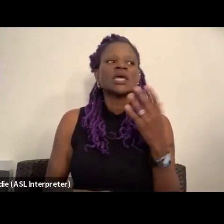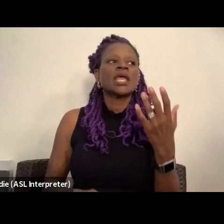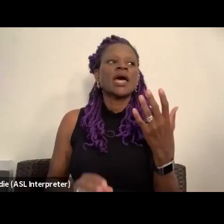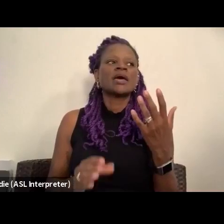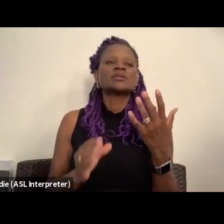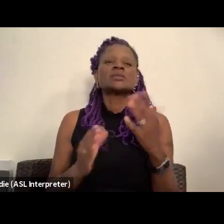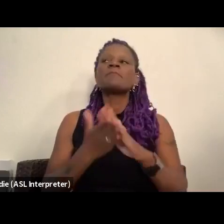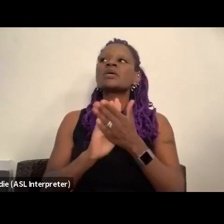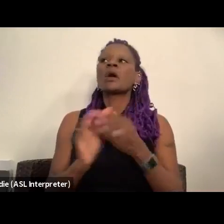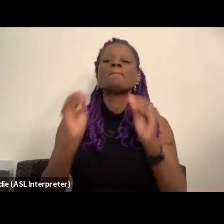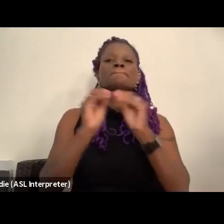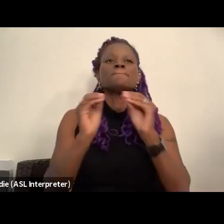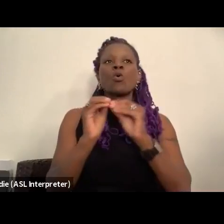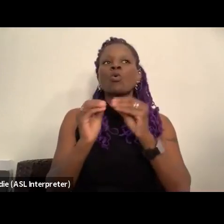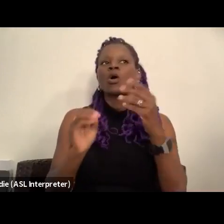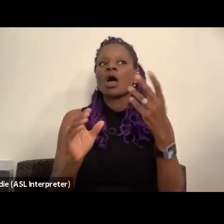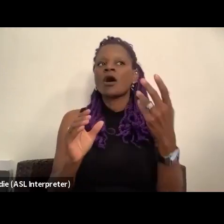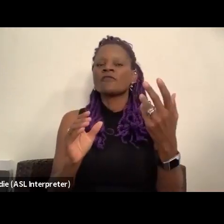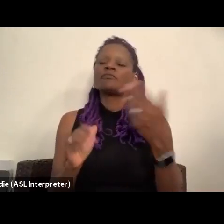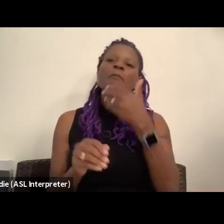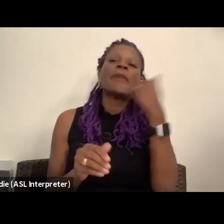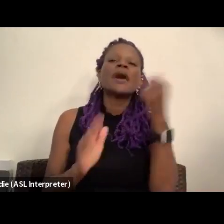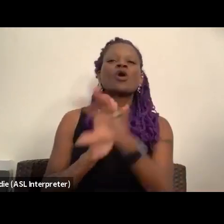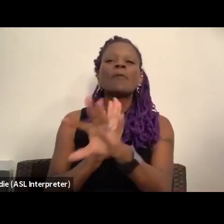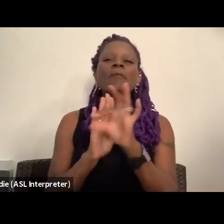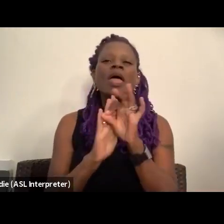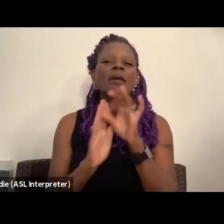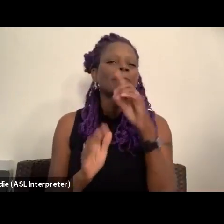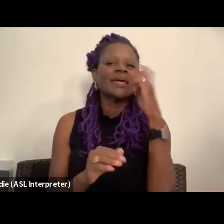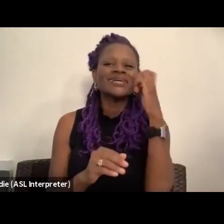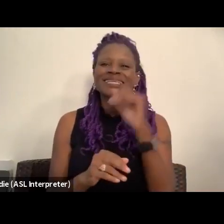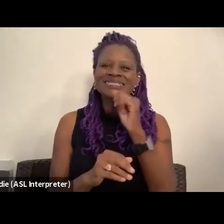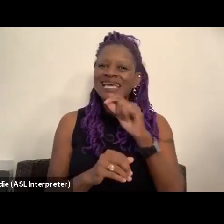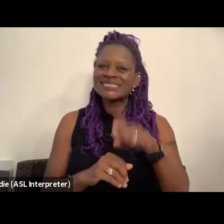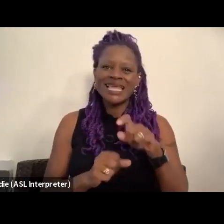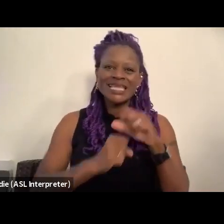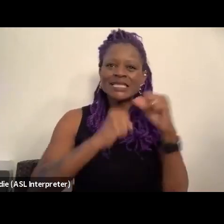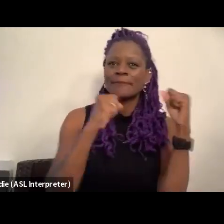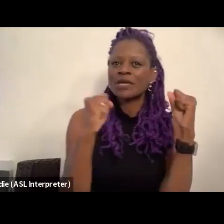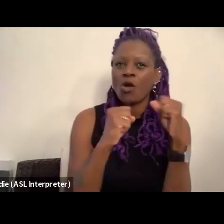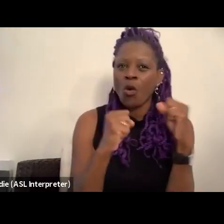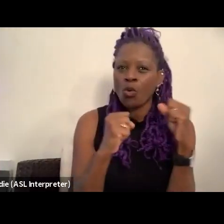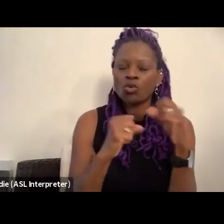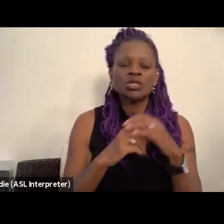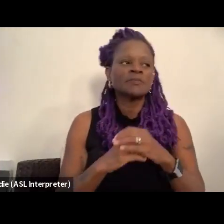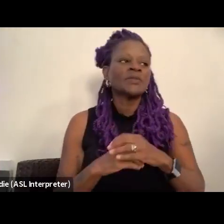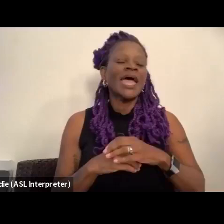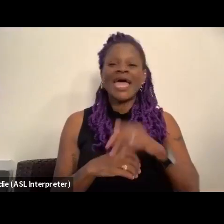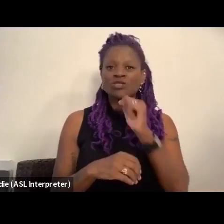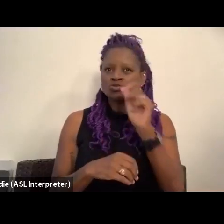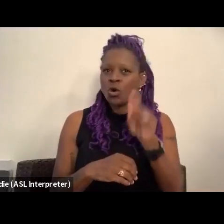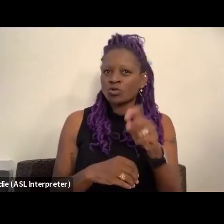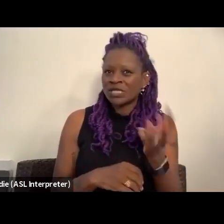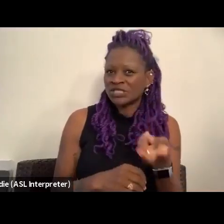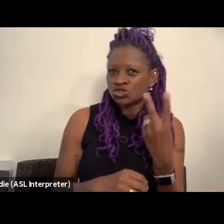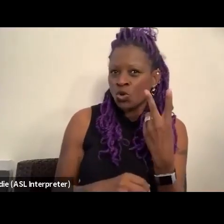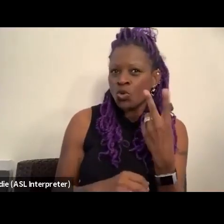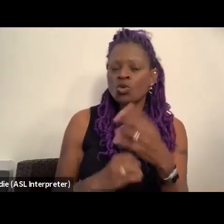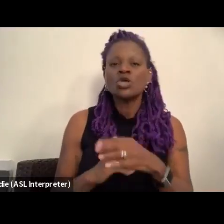not only providers, but for a lot of the community. There was concern early on by the governor's office and some others about